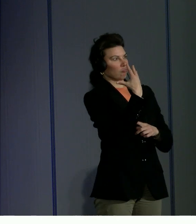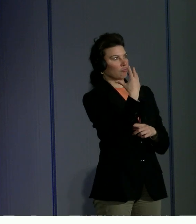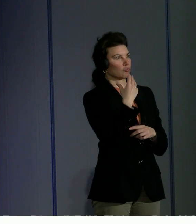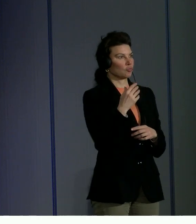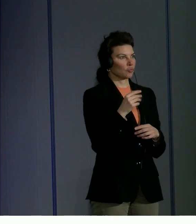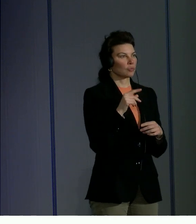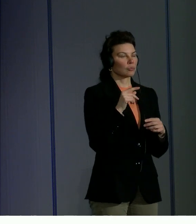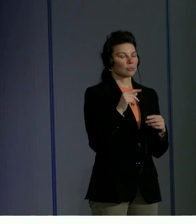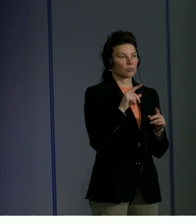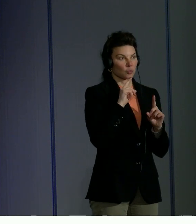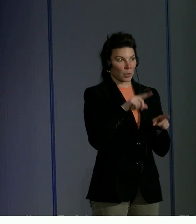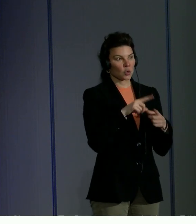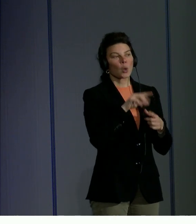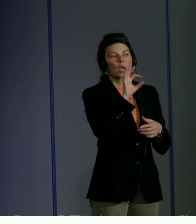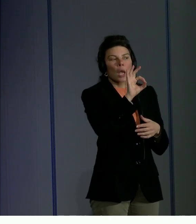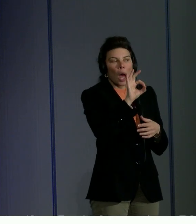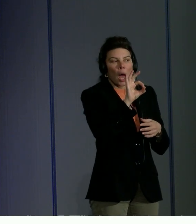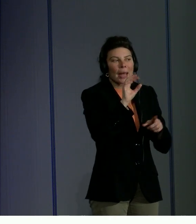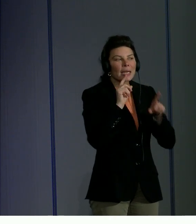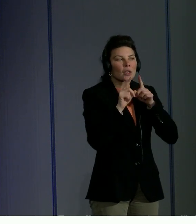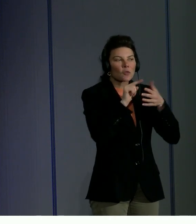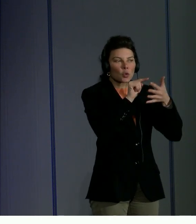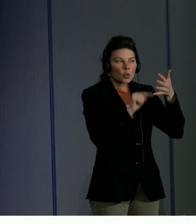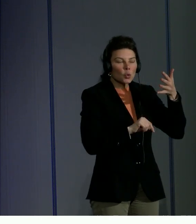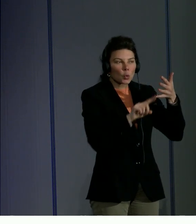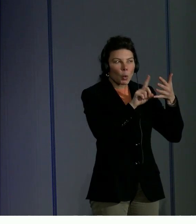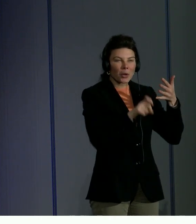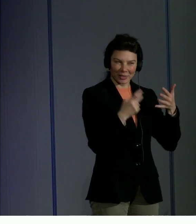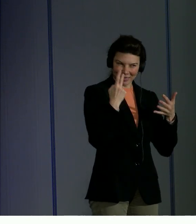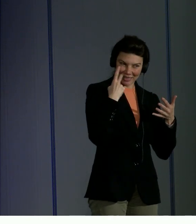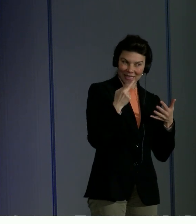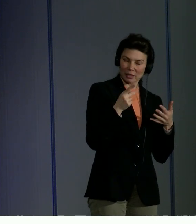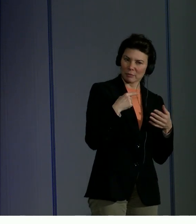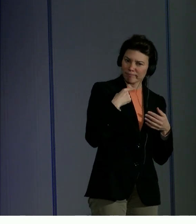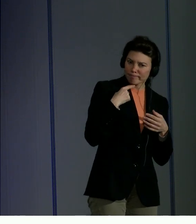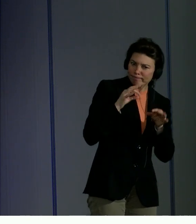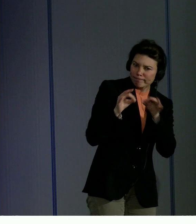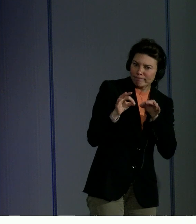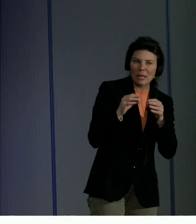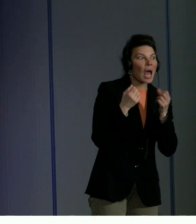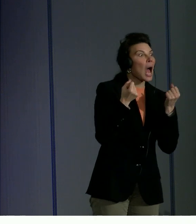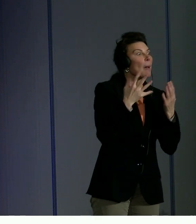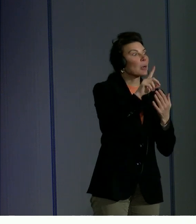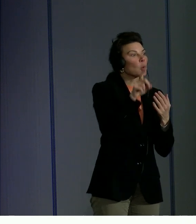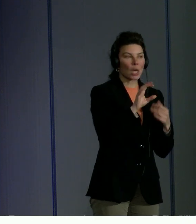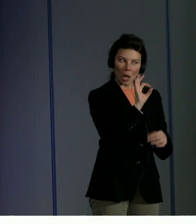interview questions. So very specific in terms of numbers of questions they have and no time limit.